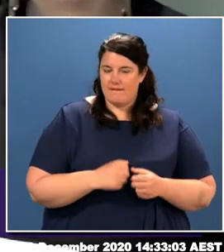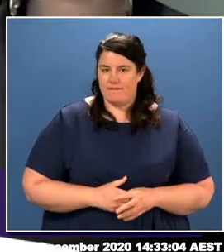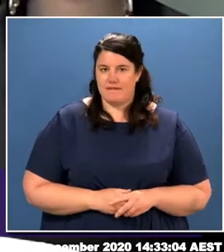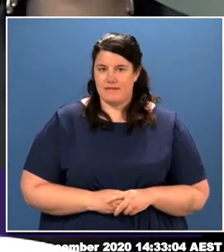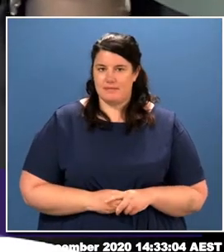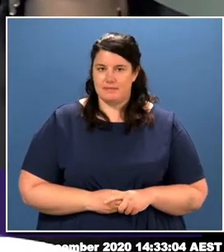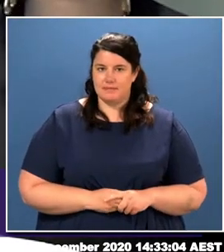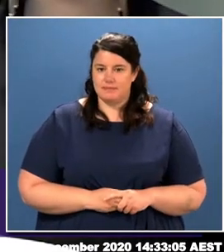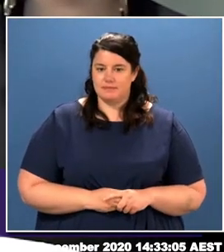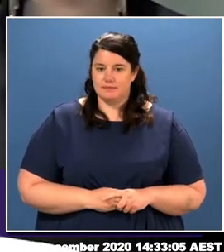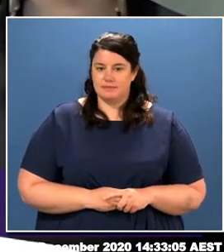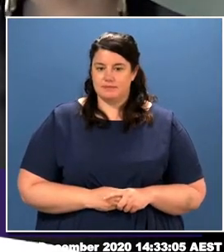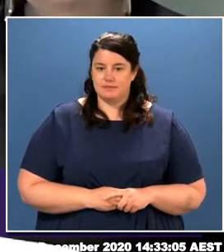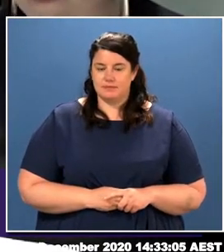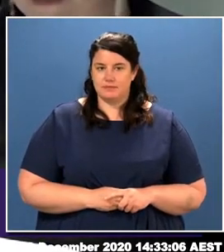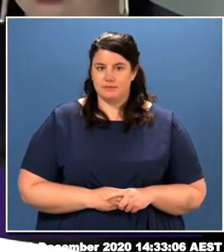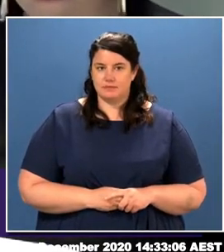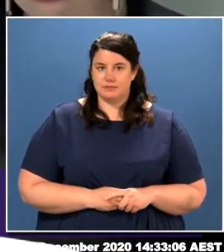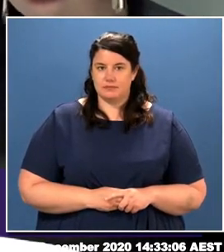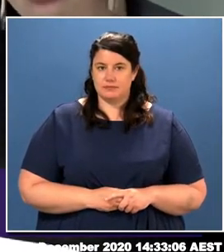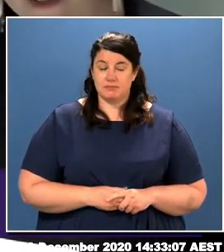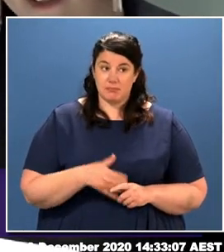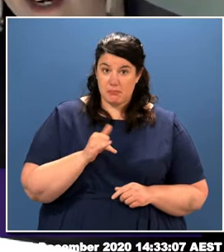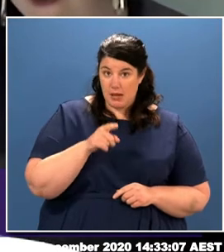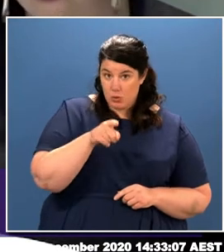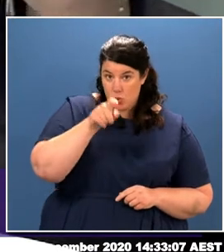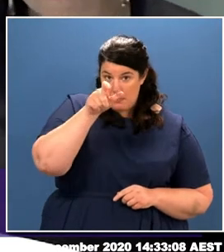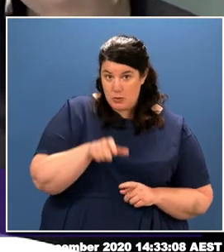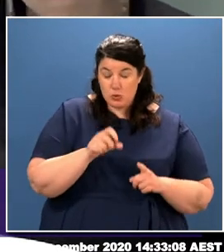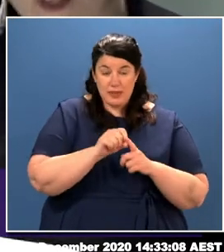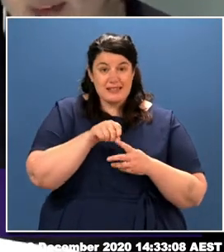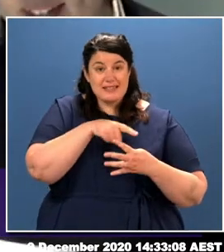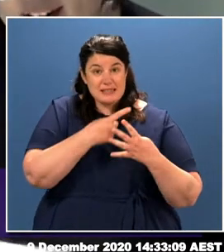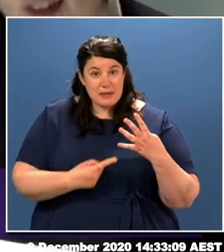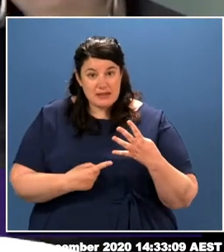And, you know, you might see someone with a disability who is LGBTI